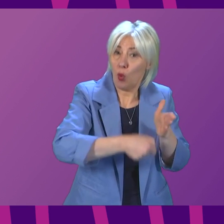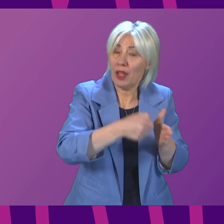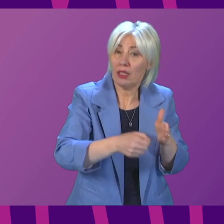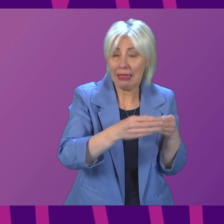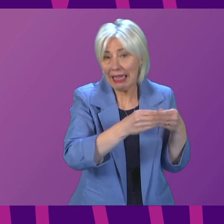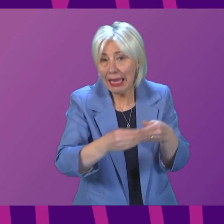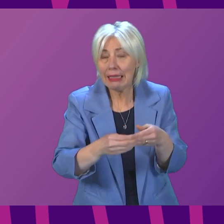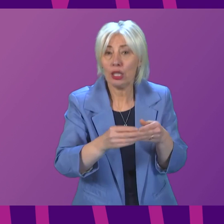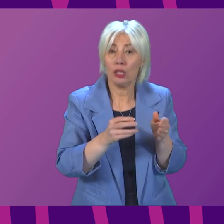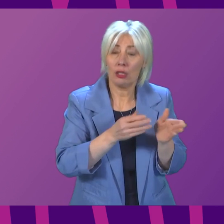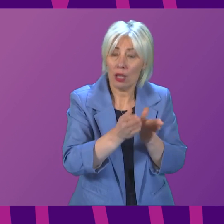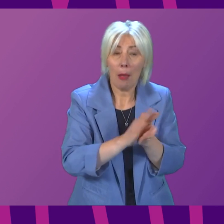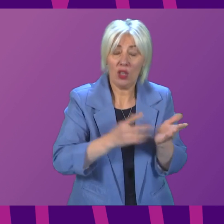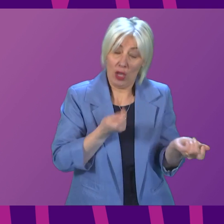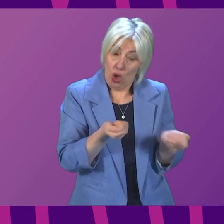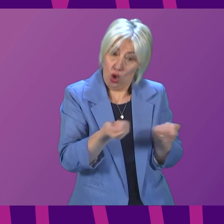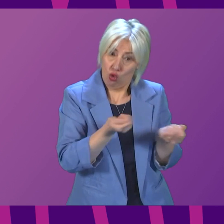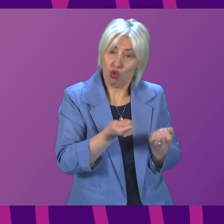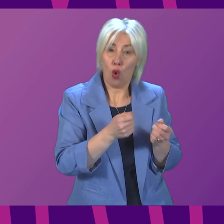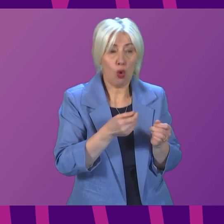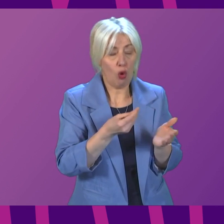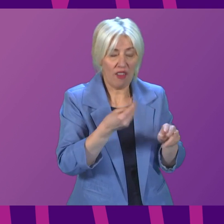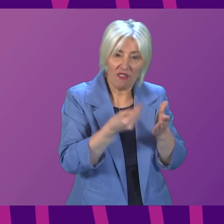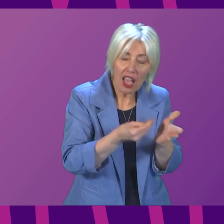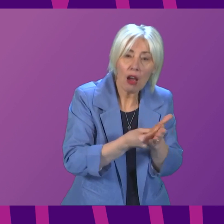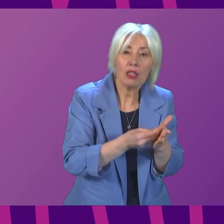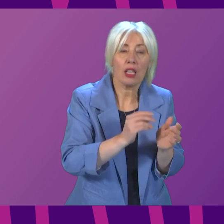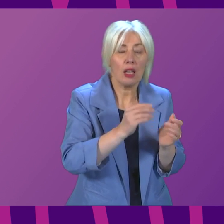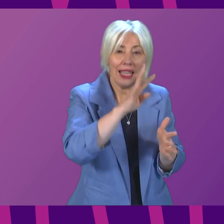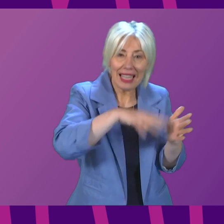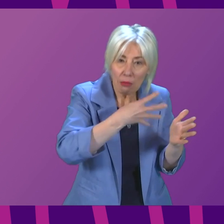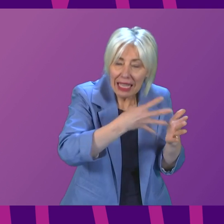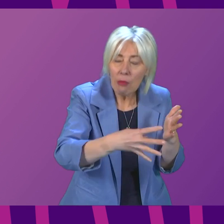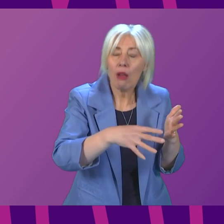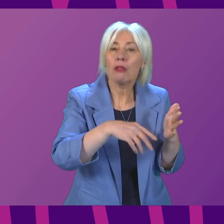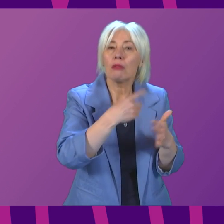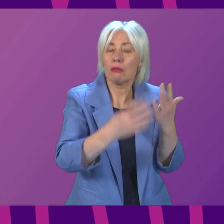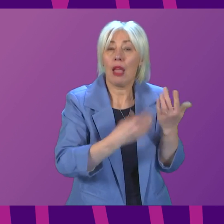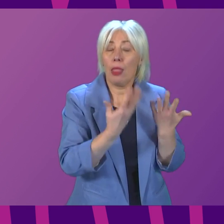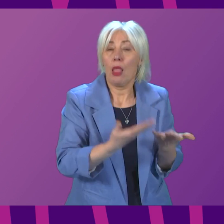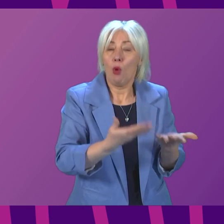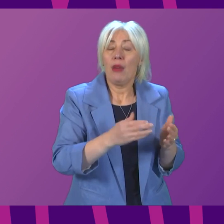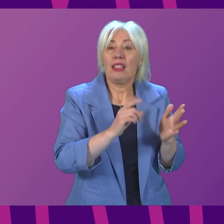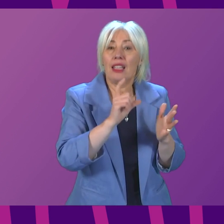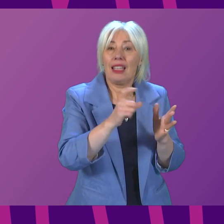That ensures control over service levels, timetables and fares. The contracts are operated by CalMac and Serco NorthLink Ferries.